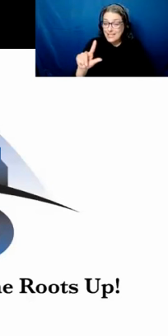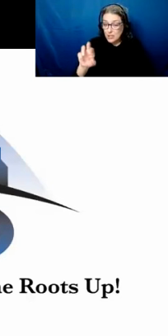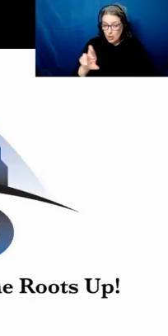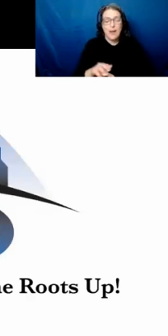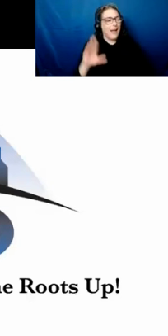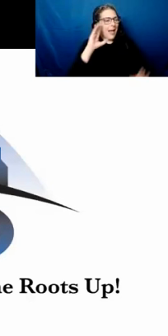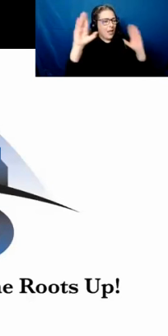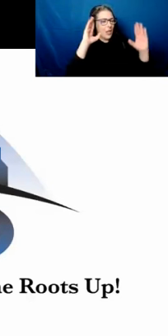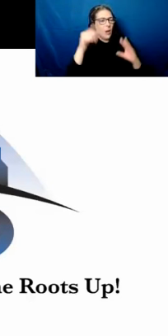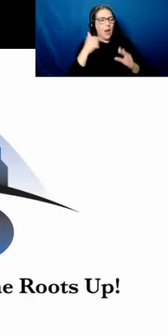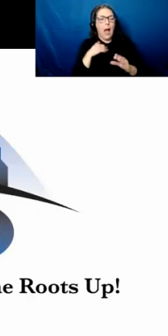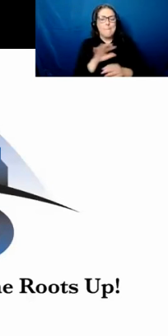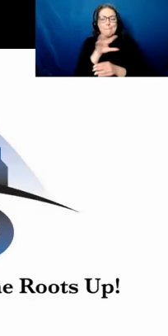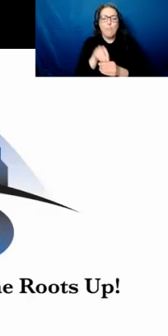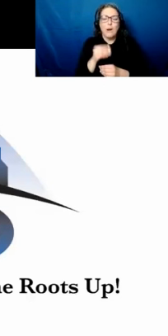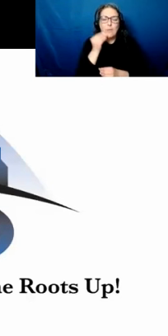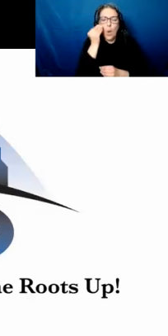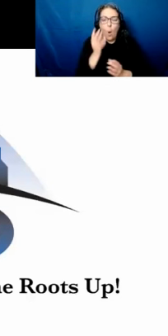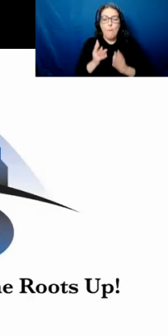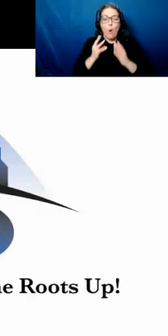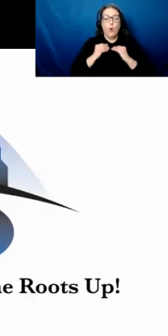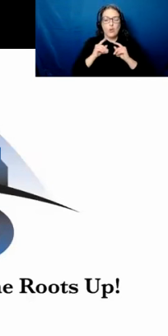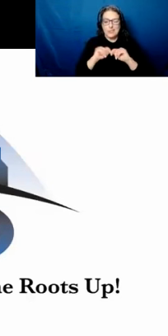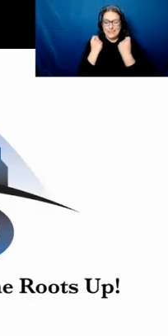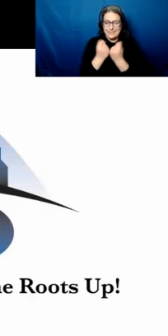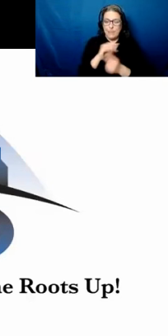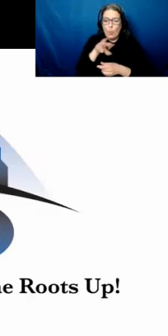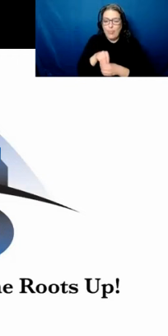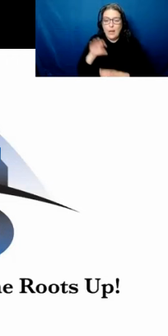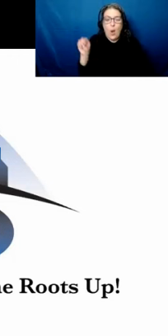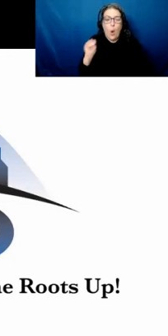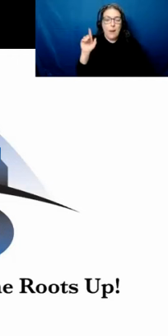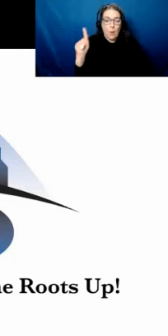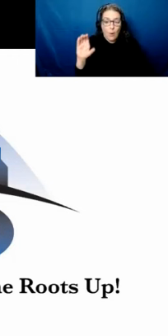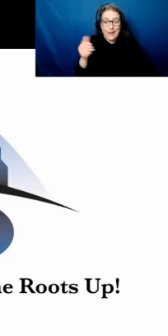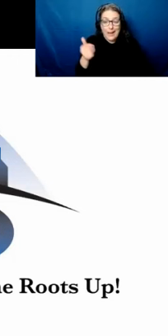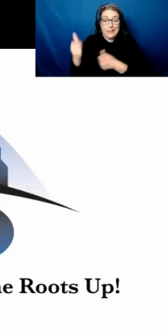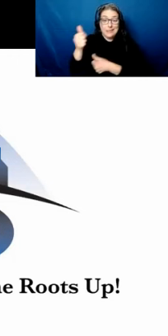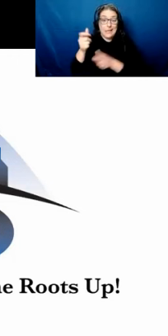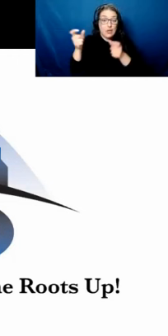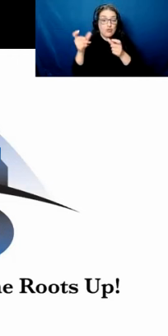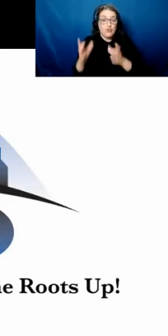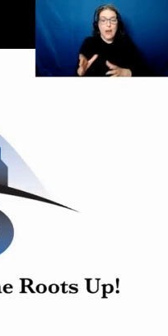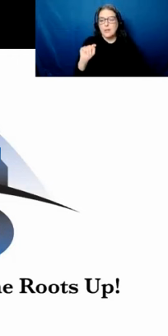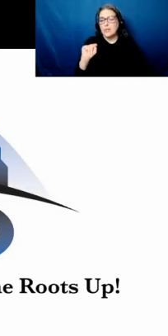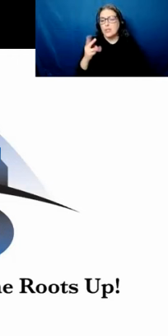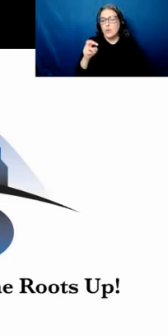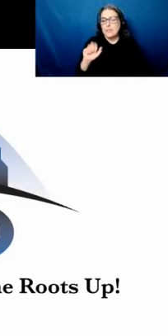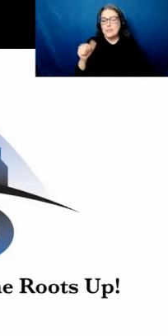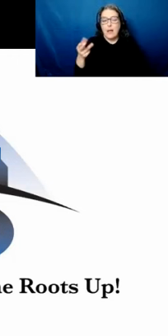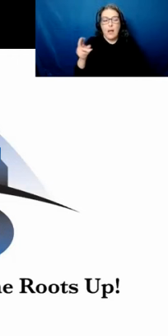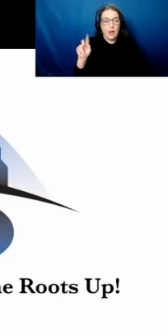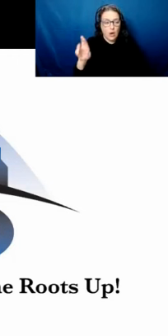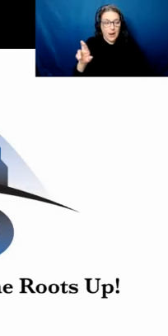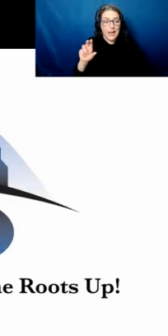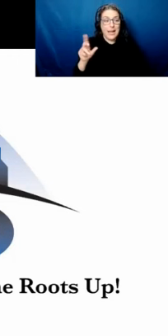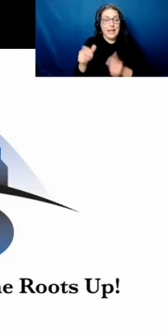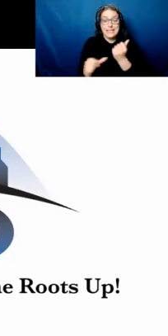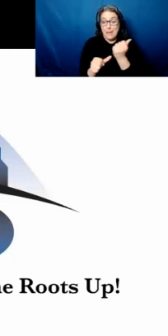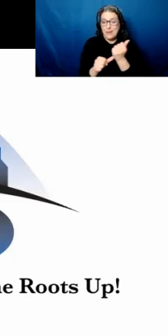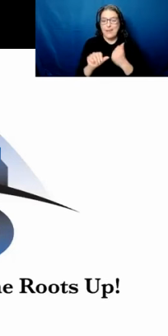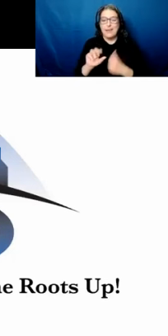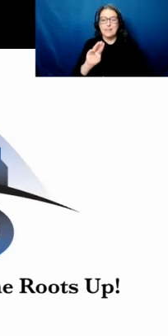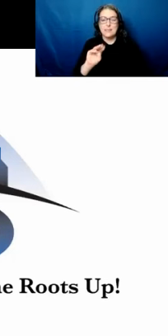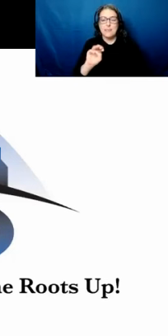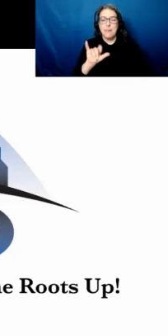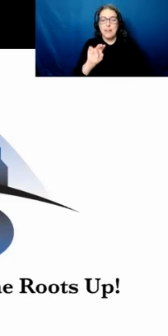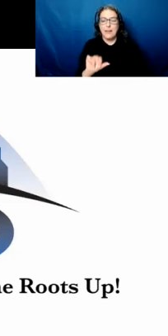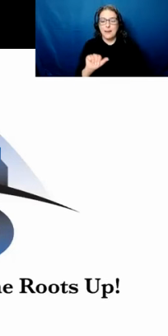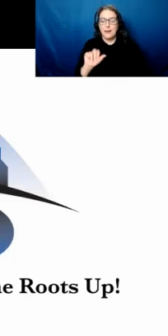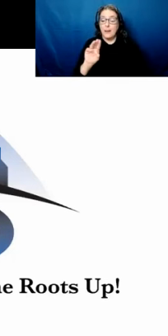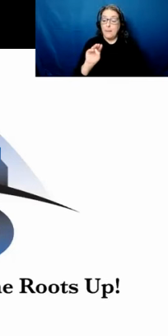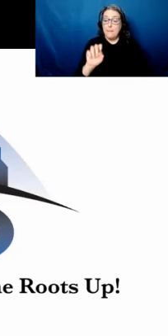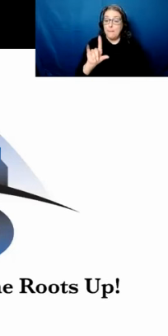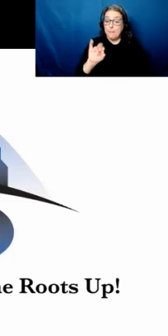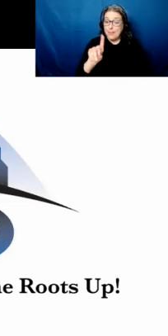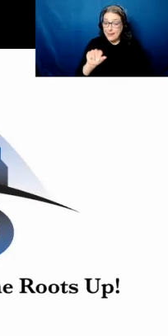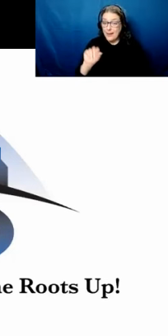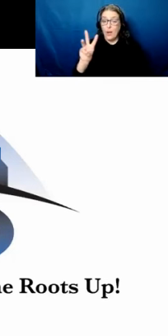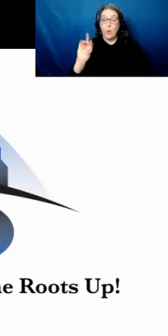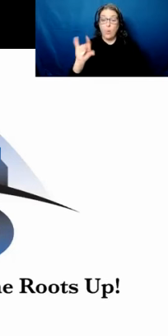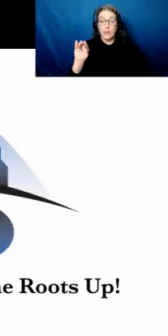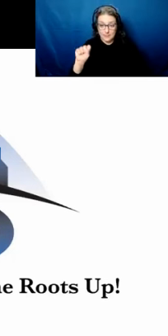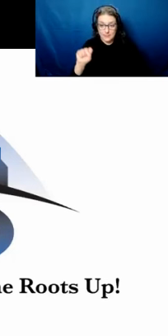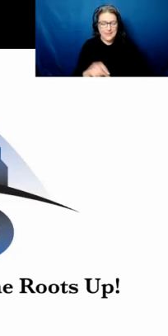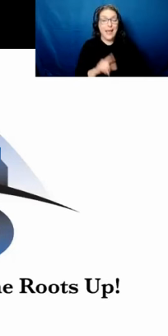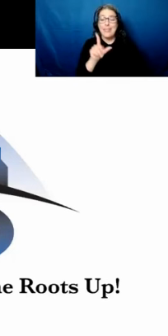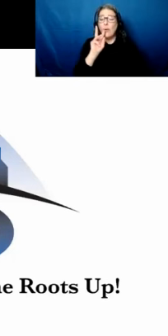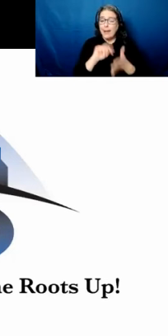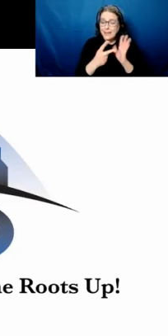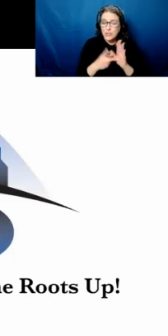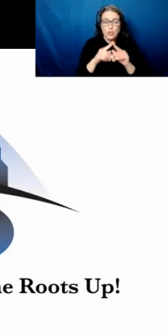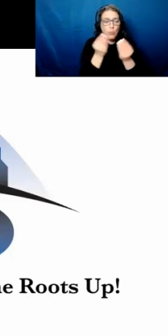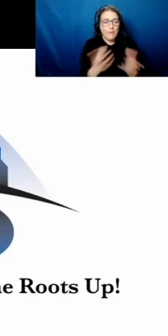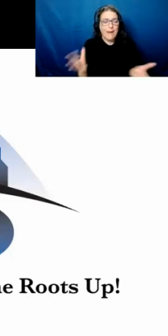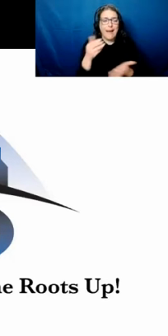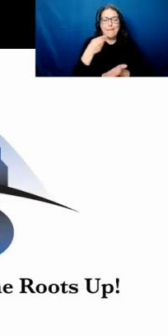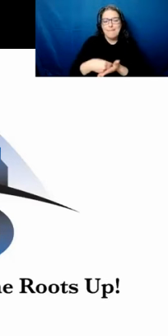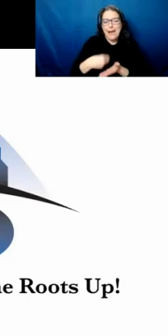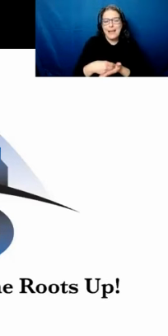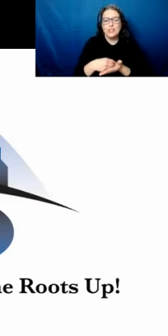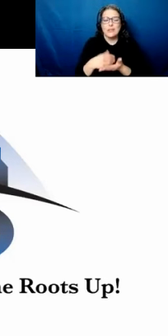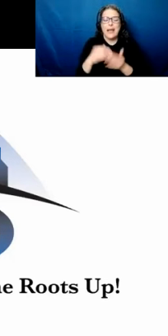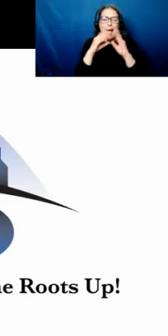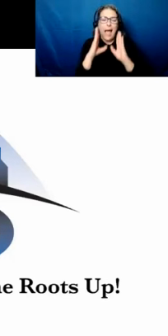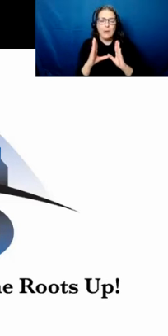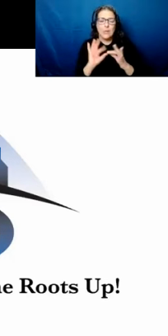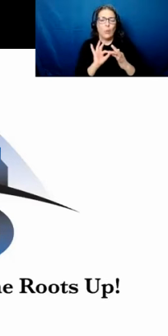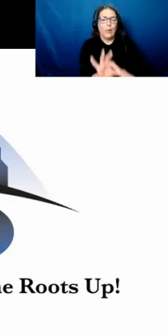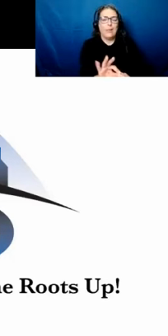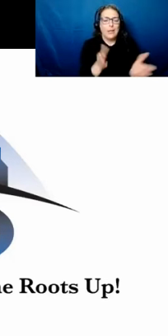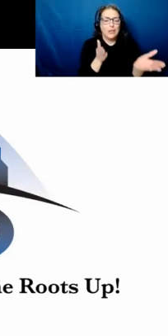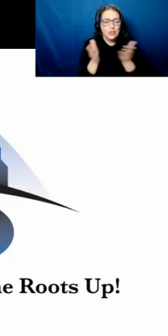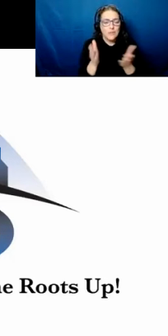NAD provides the following services to low and moderate income households who are participating in the sponsored program. Our prepurchase education is a monthly HUD certified workshop that buys the home buying process.